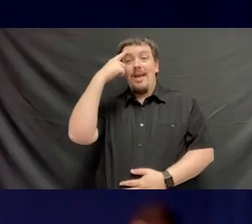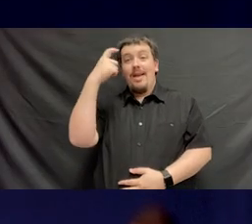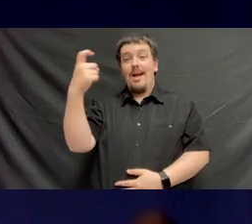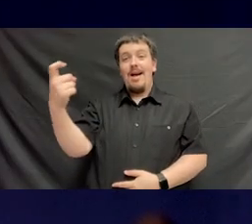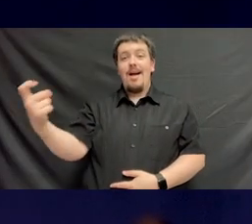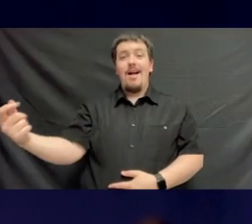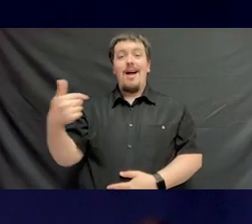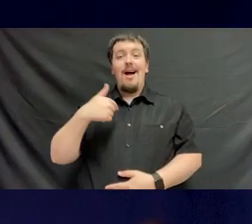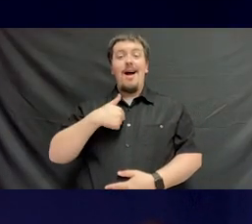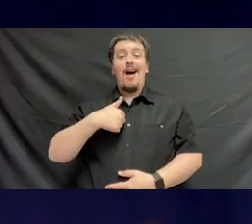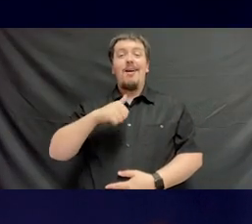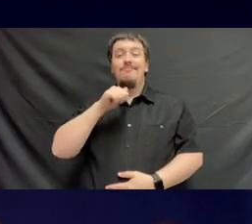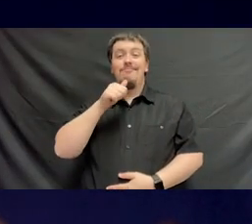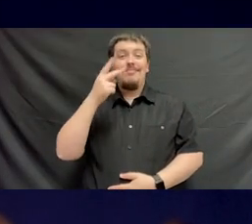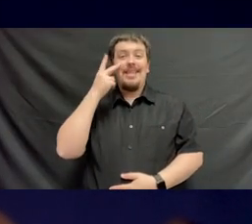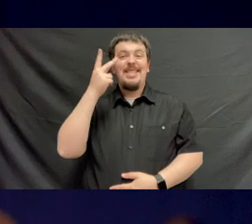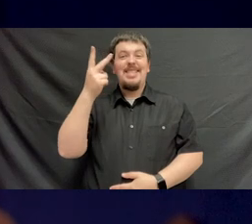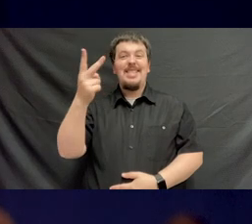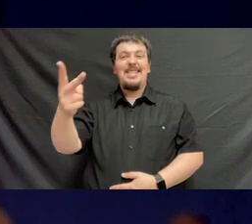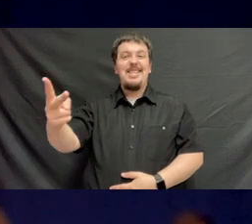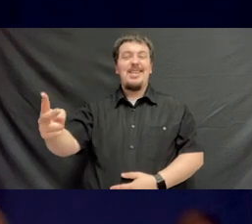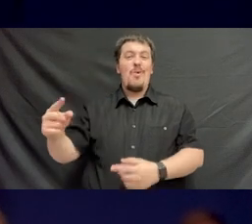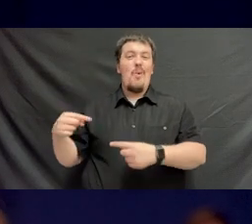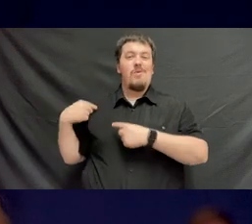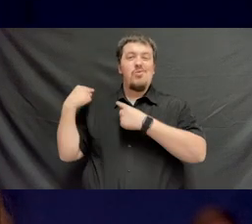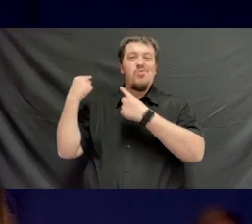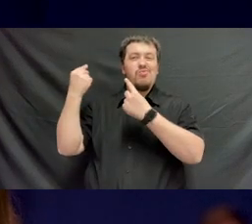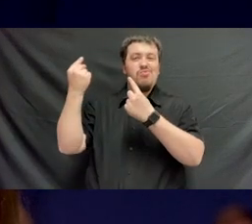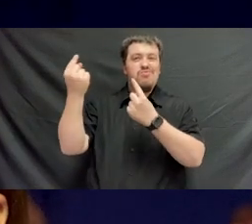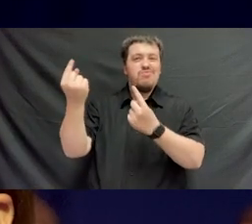'Cause I ain't seen it in so long